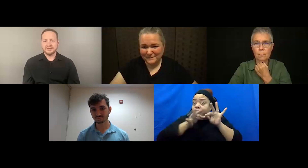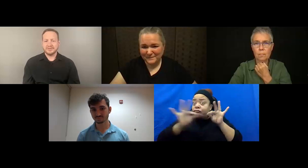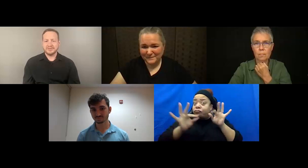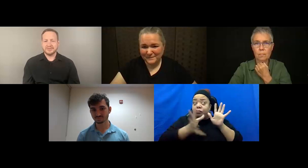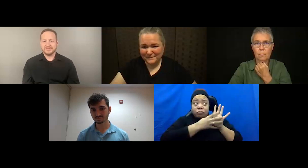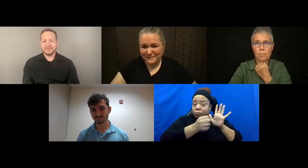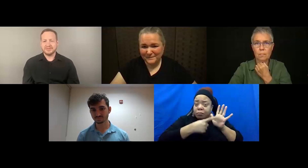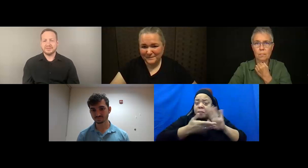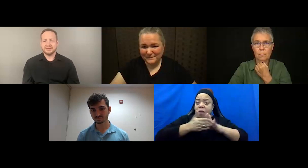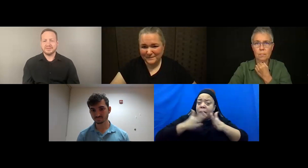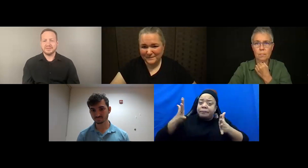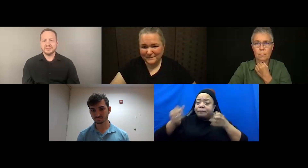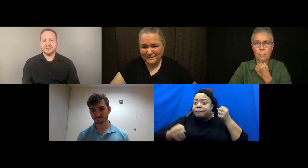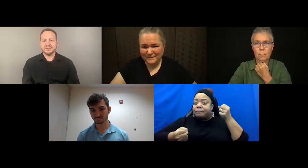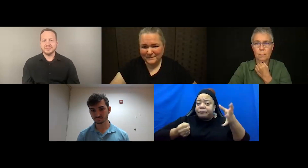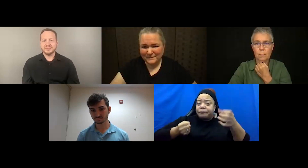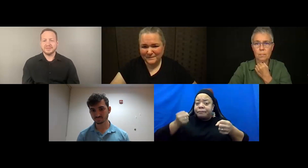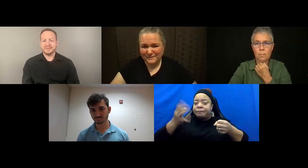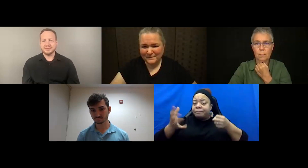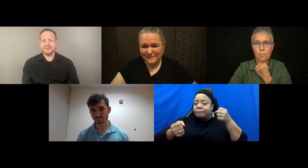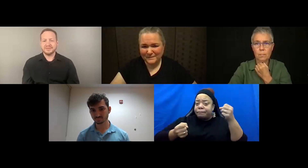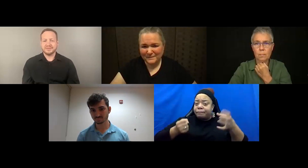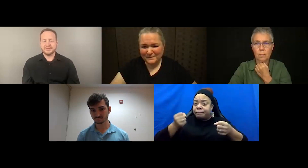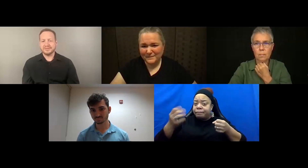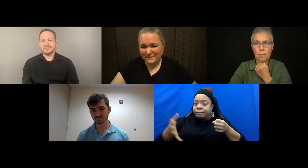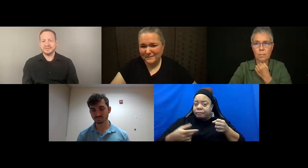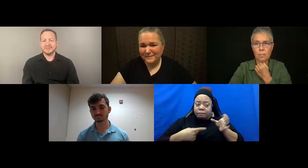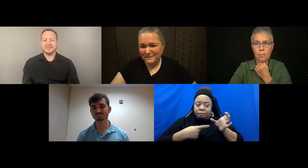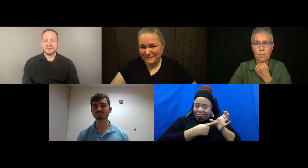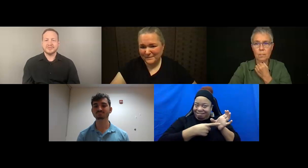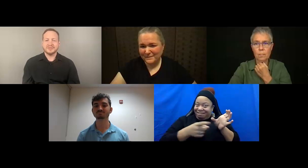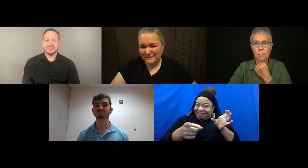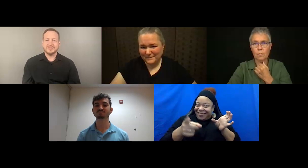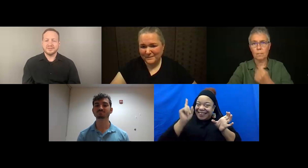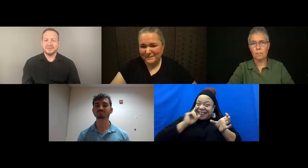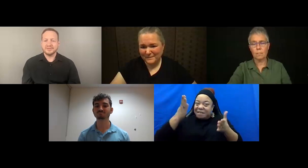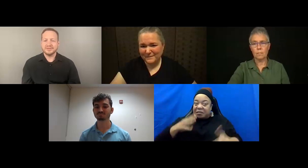It's the same concept. Words and sentences are changed by the AI into signing.